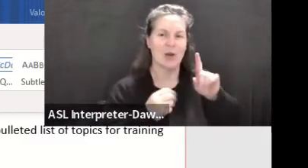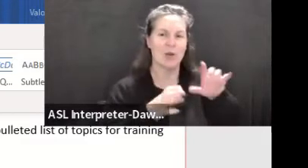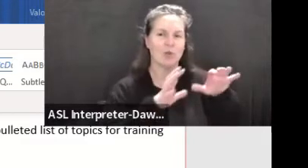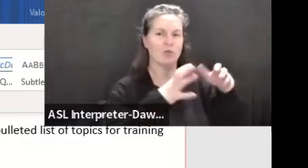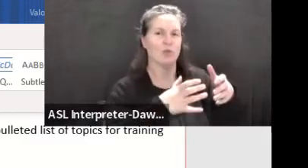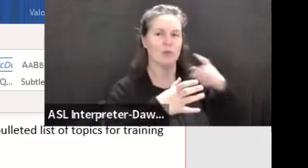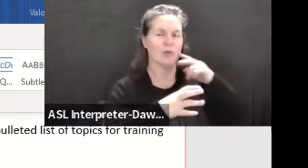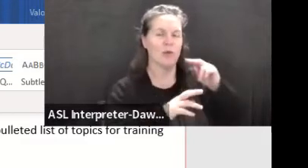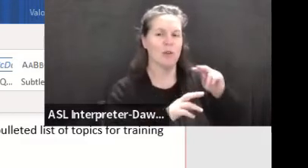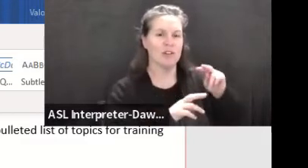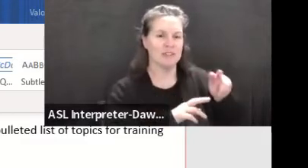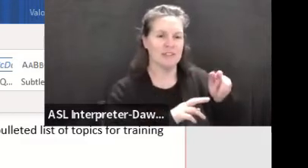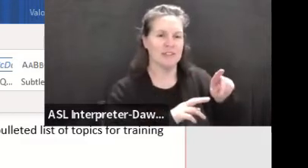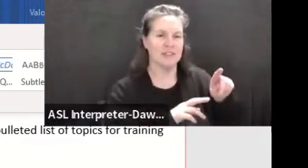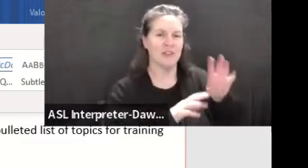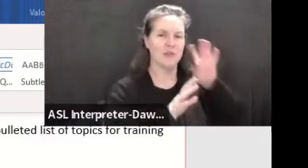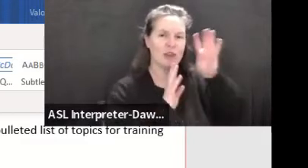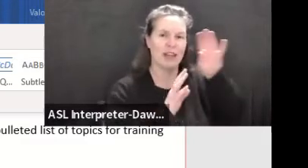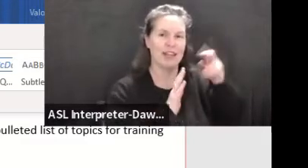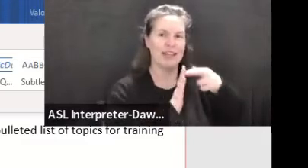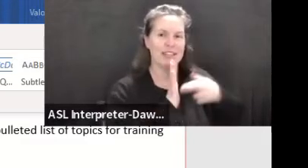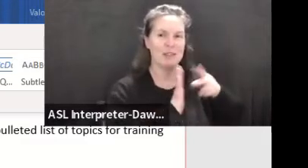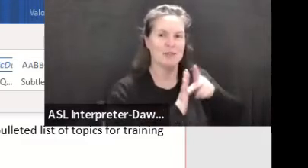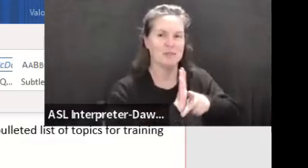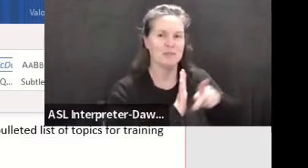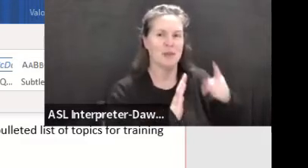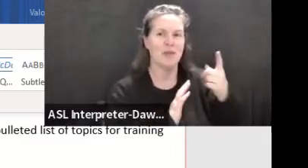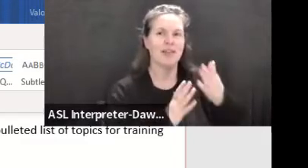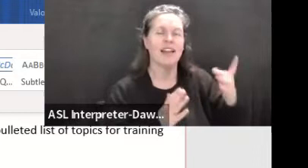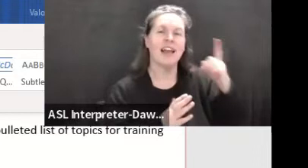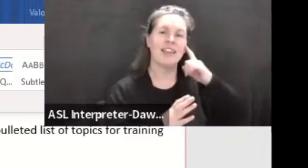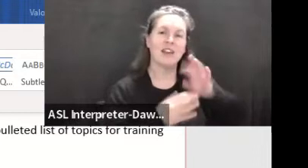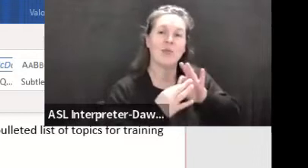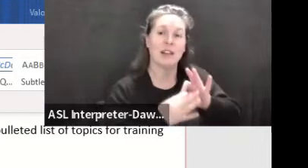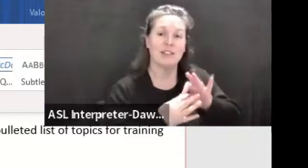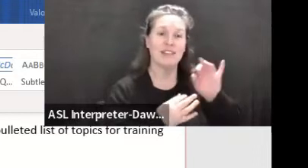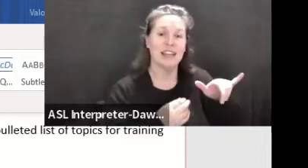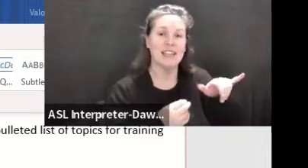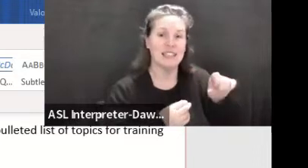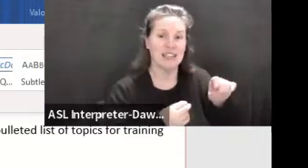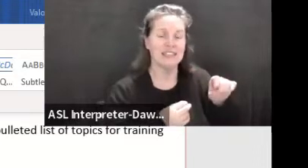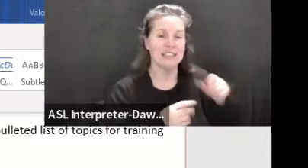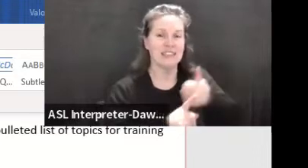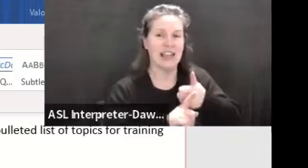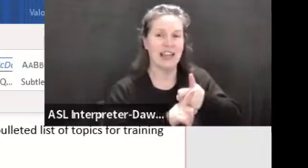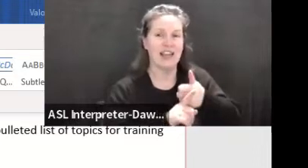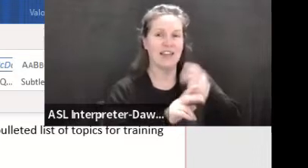And one of the things that I think might be relevant is yes, the self reflection piece is important